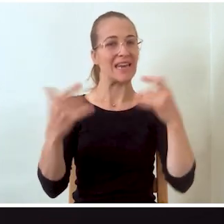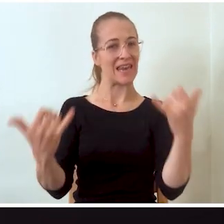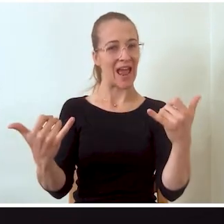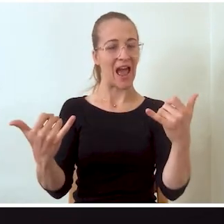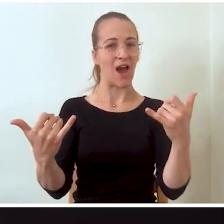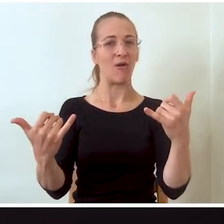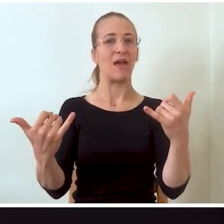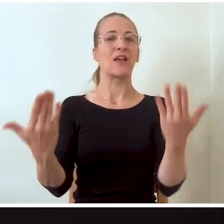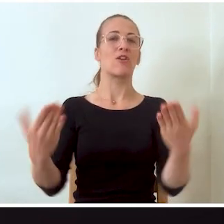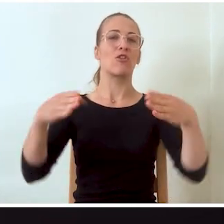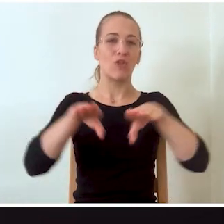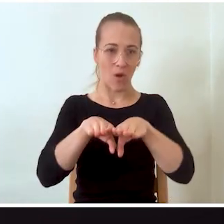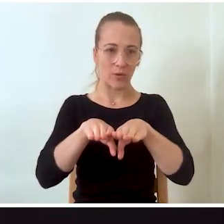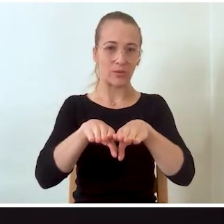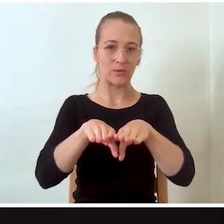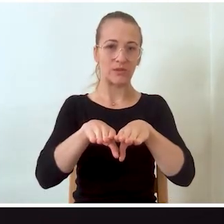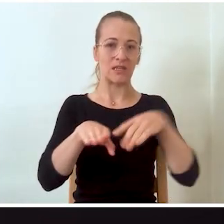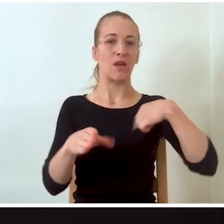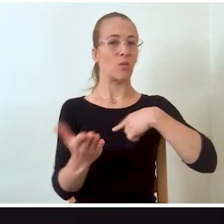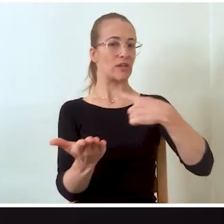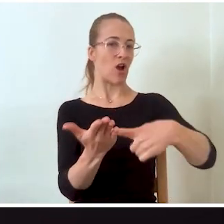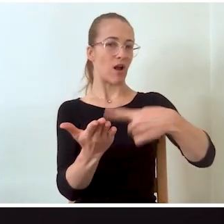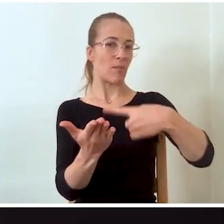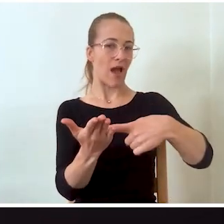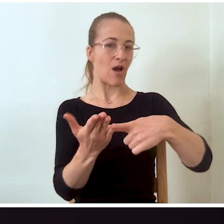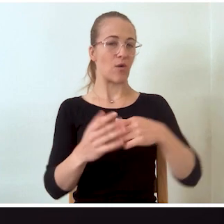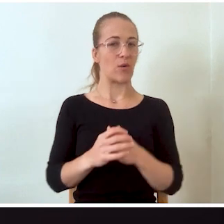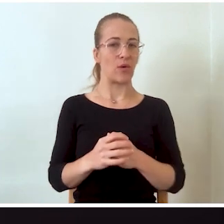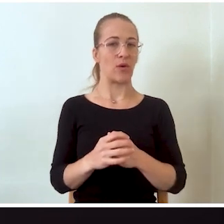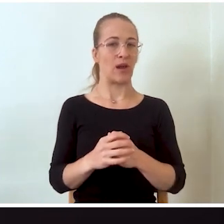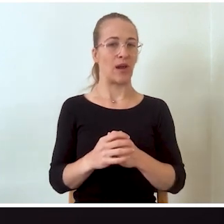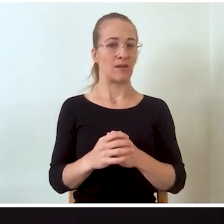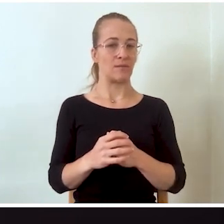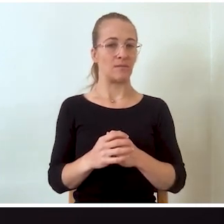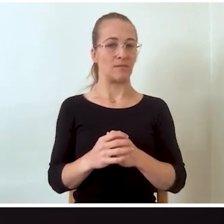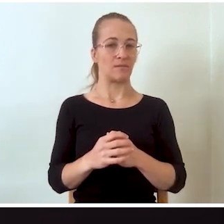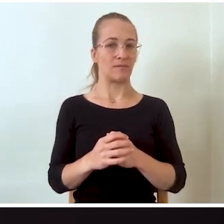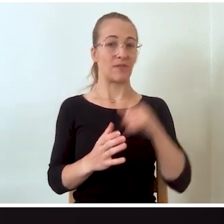in a way where we talk about how it is that if we're starting with the internal